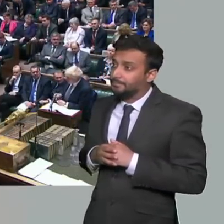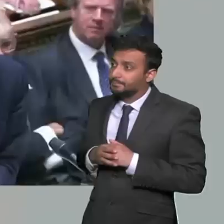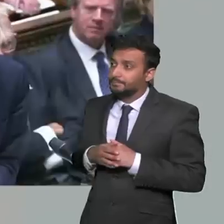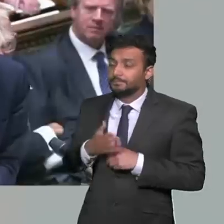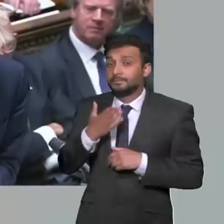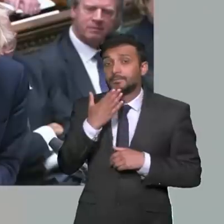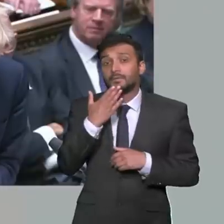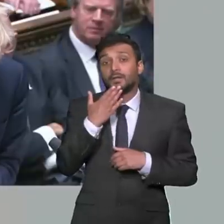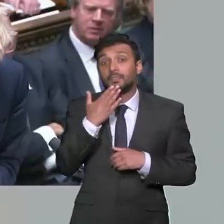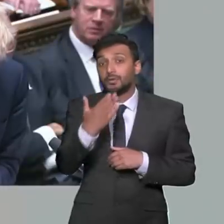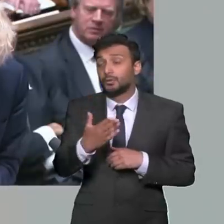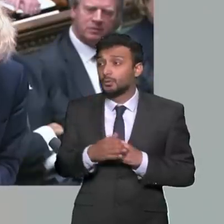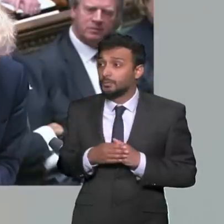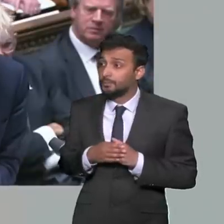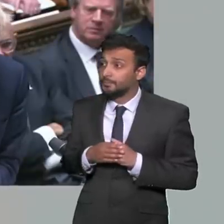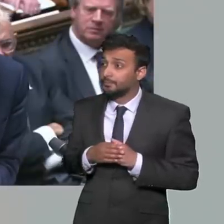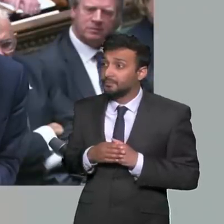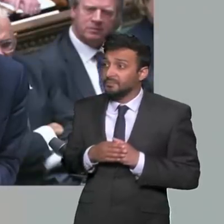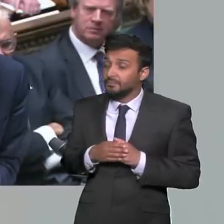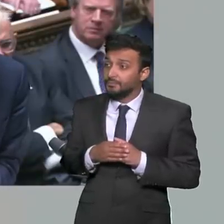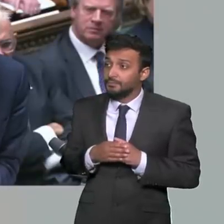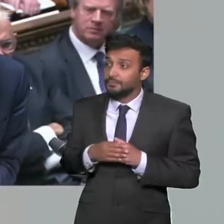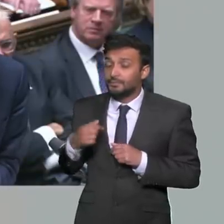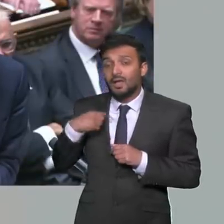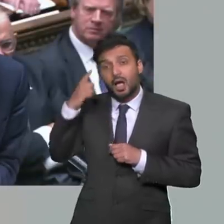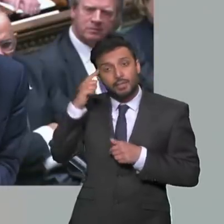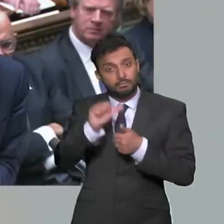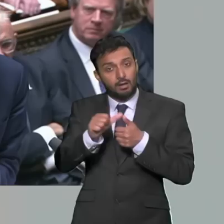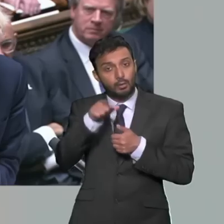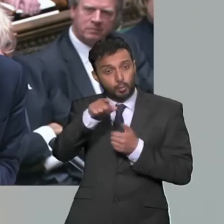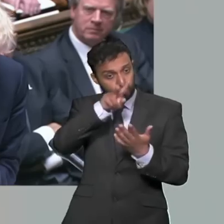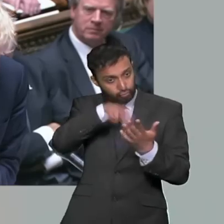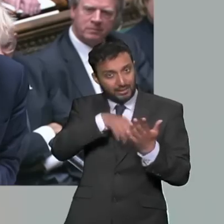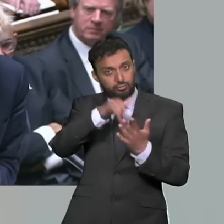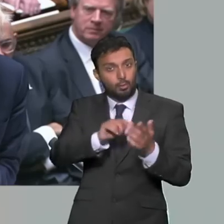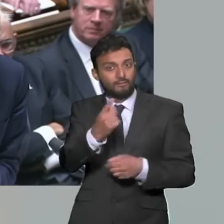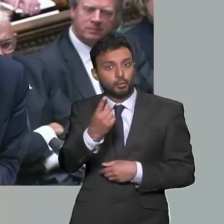I think it would be to his advantage to look through it and then I think we should return